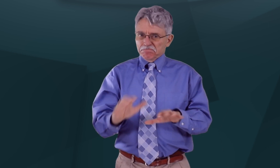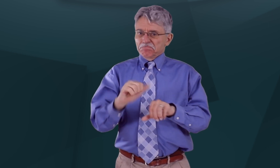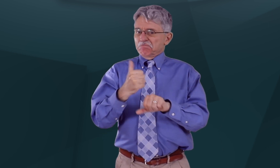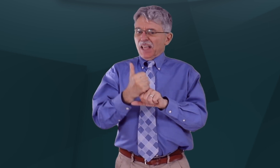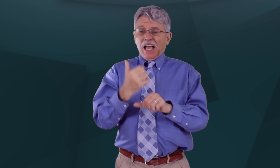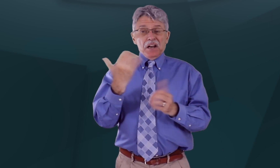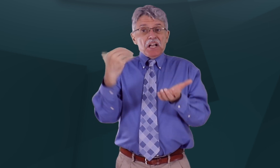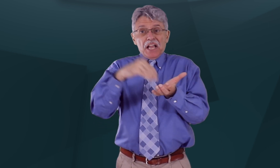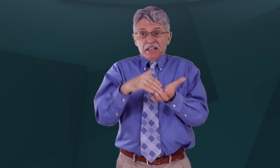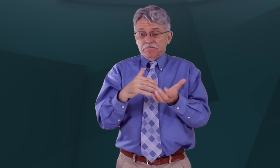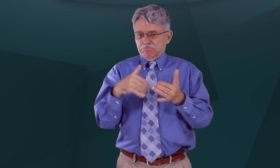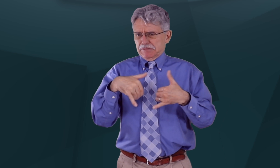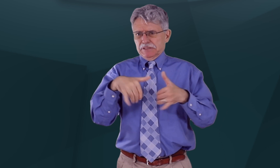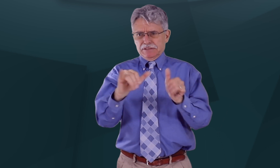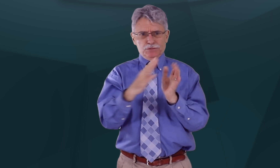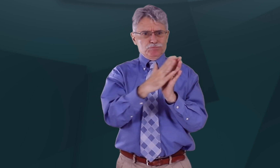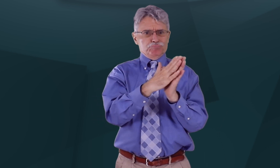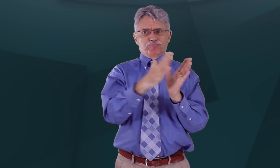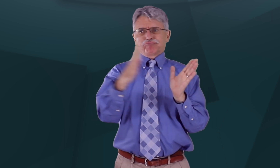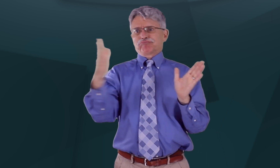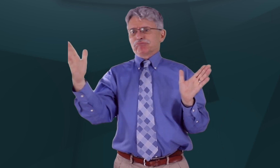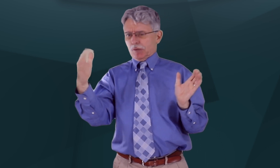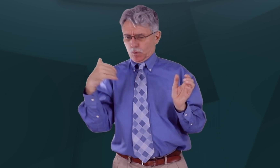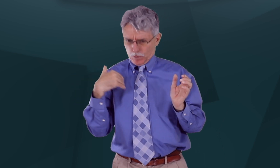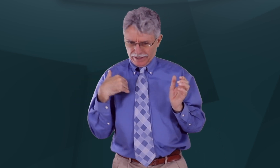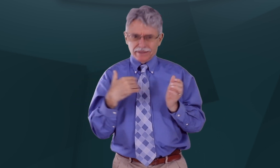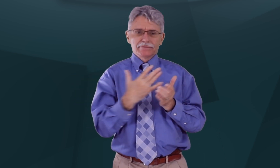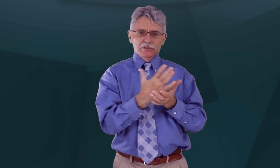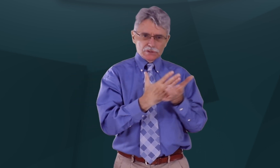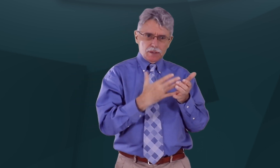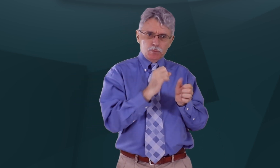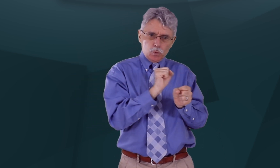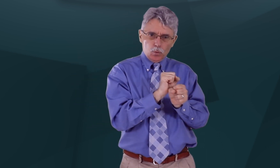They are settled and, again, we're still a broad range.